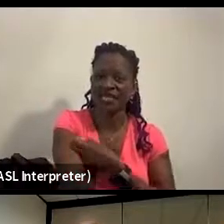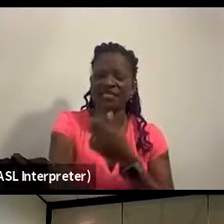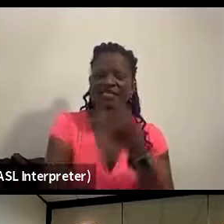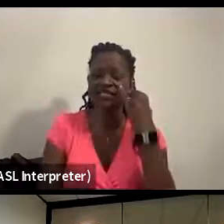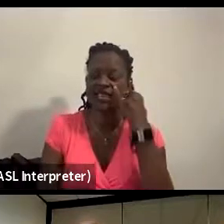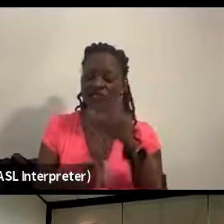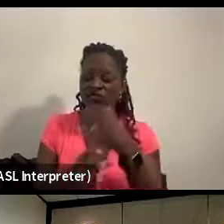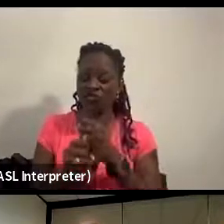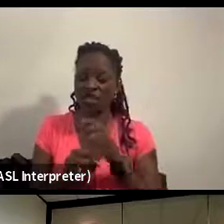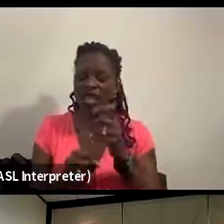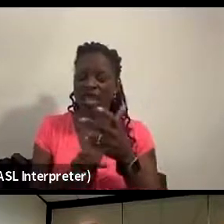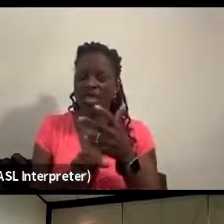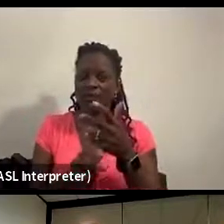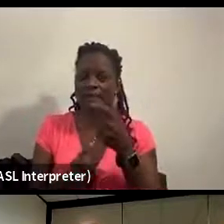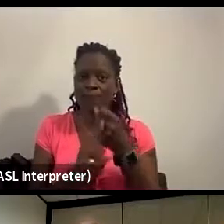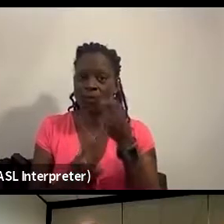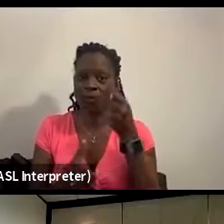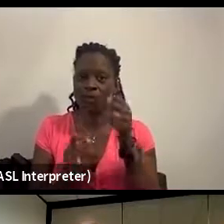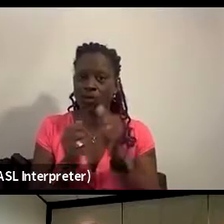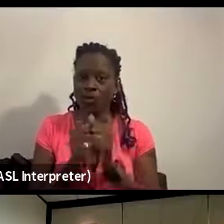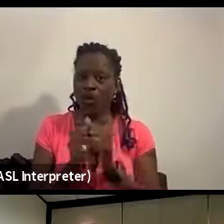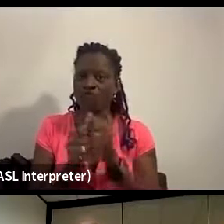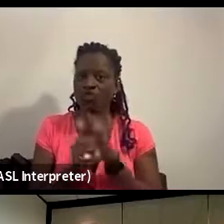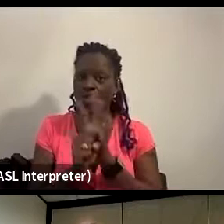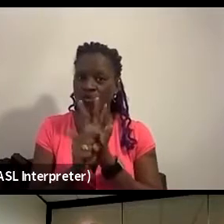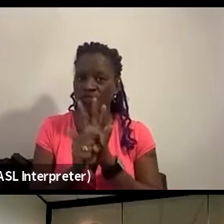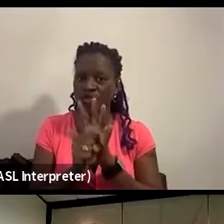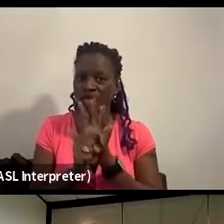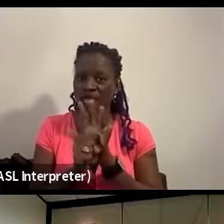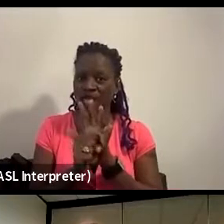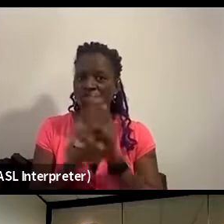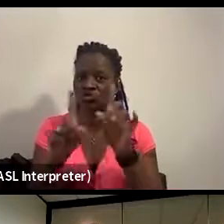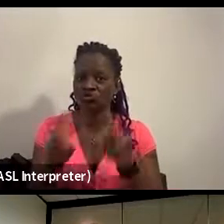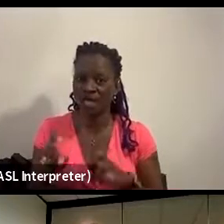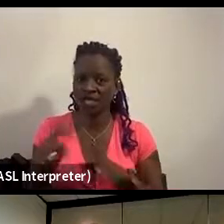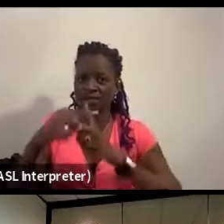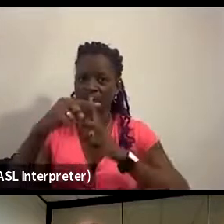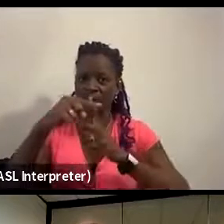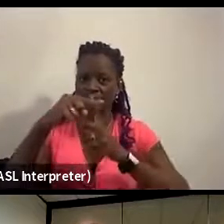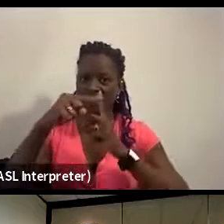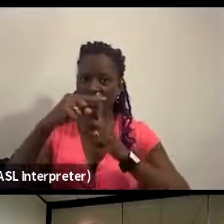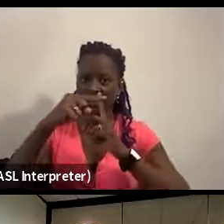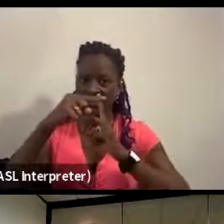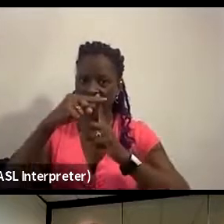of coronavirus that you test positive for from one of your nasal swabs, the chances